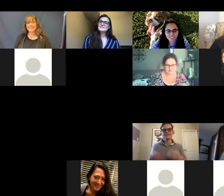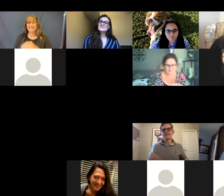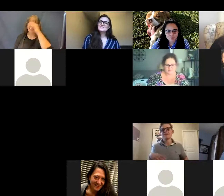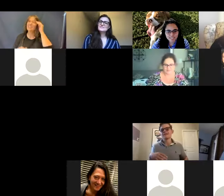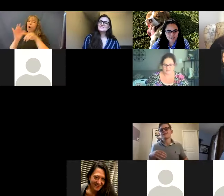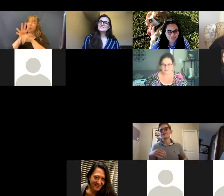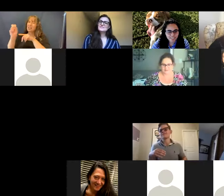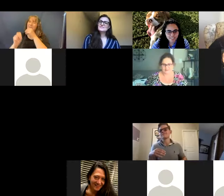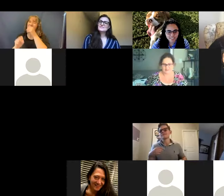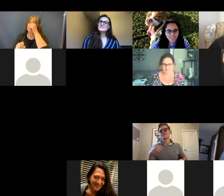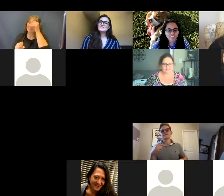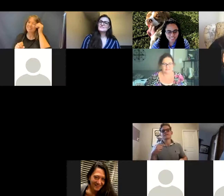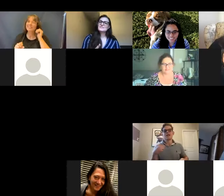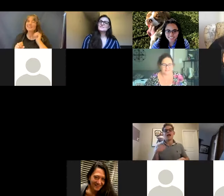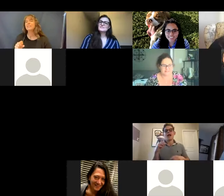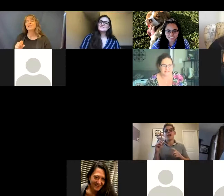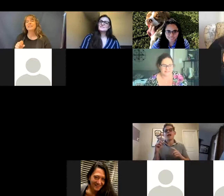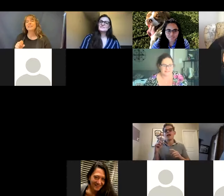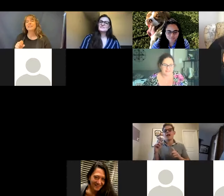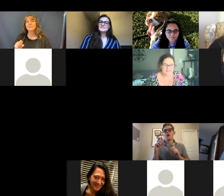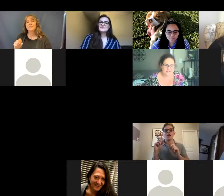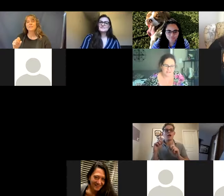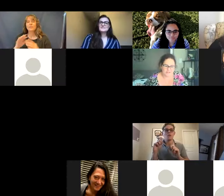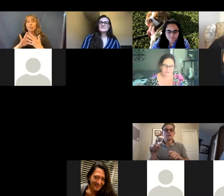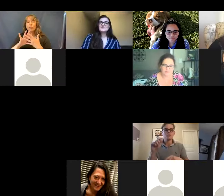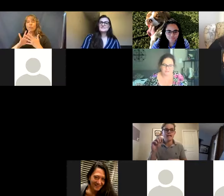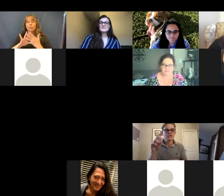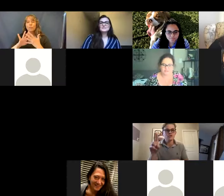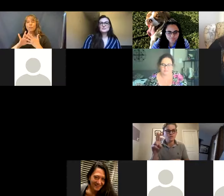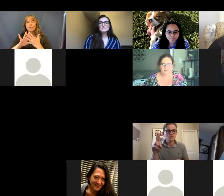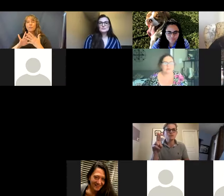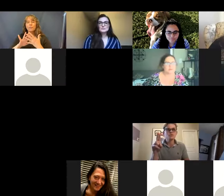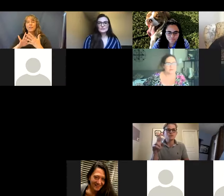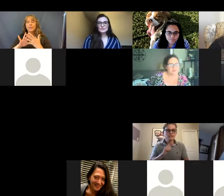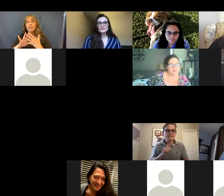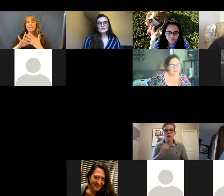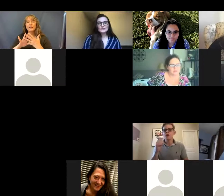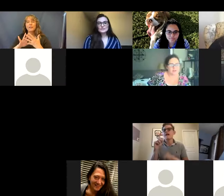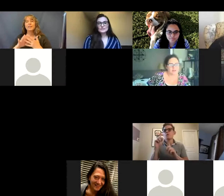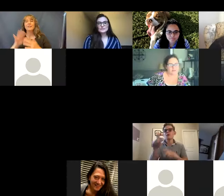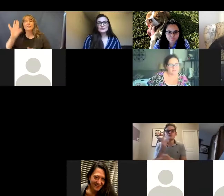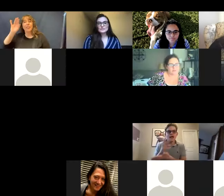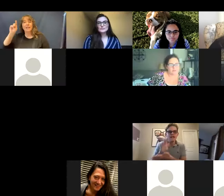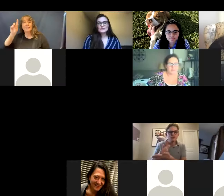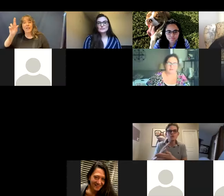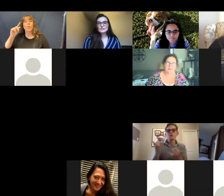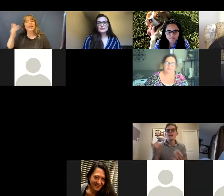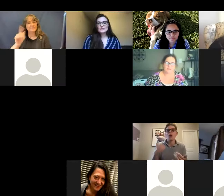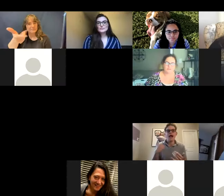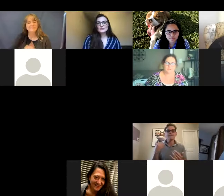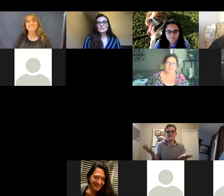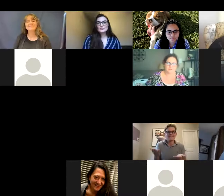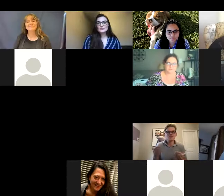This is Tyler. One thing I'd like to add, I know for myself, going to graduate